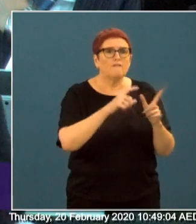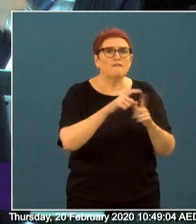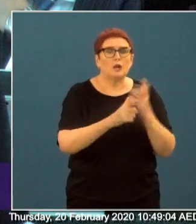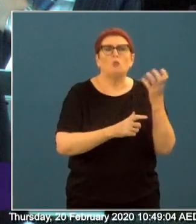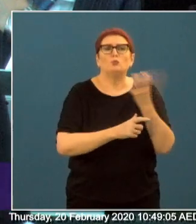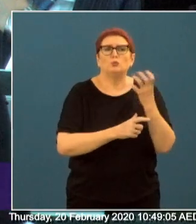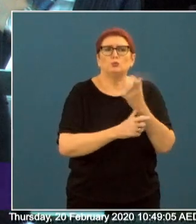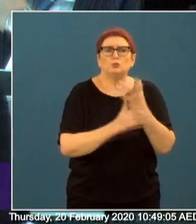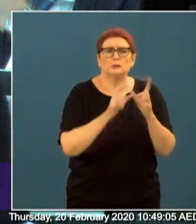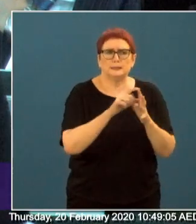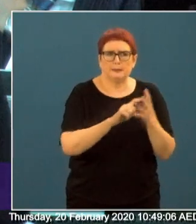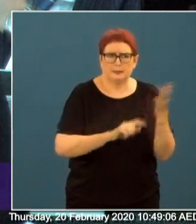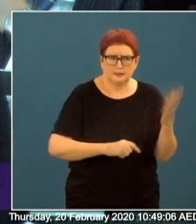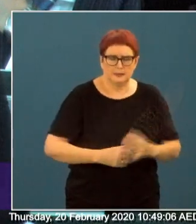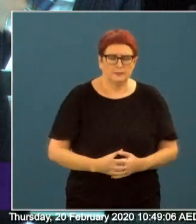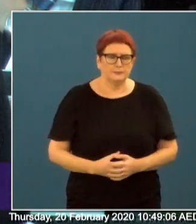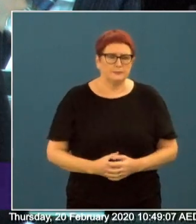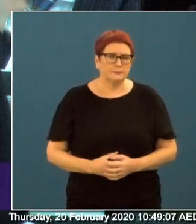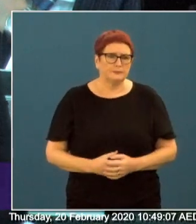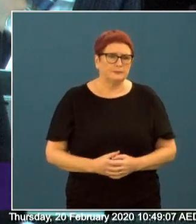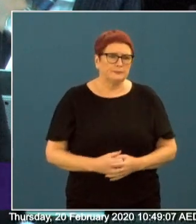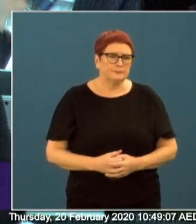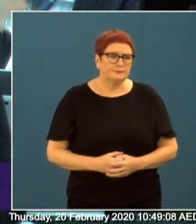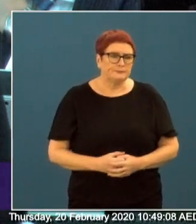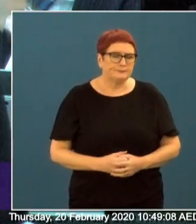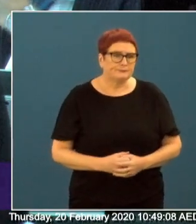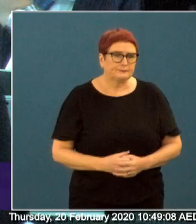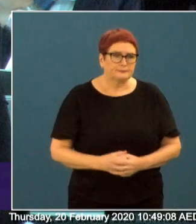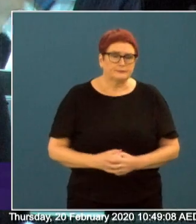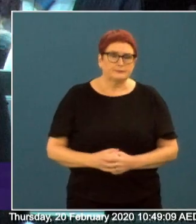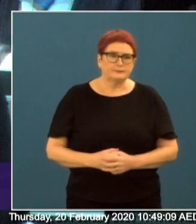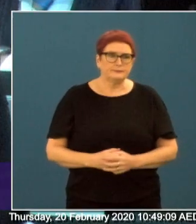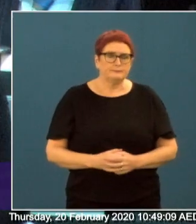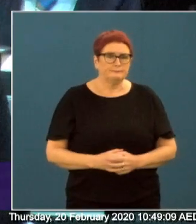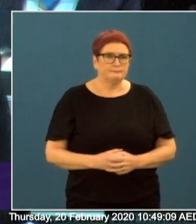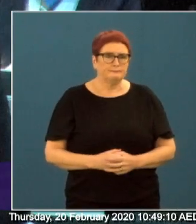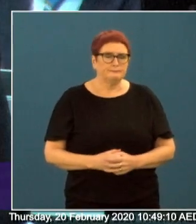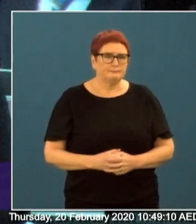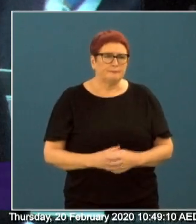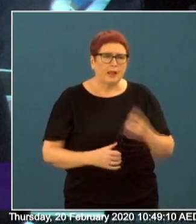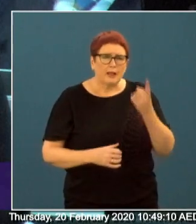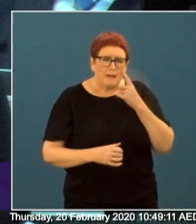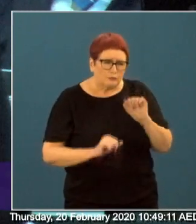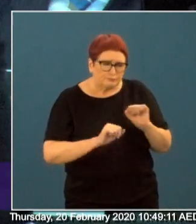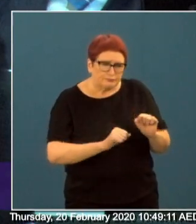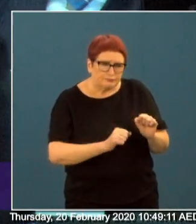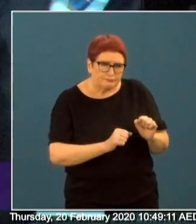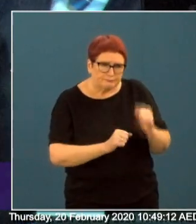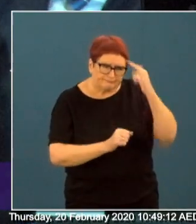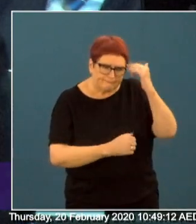in the paragraph above about the extent to which one's looking at impaired mental ability, together with the ability